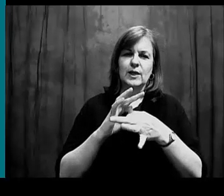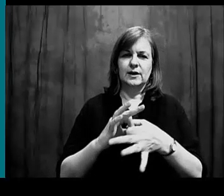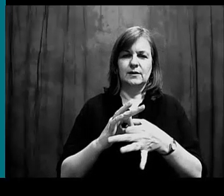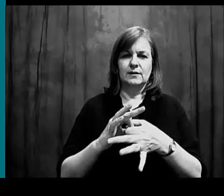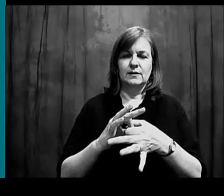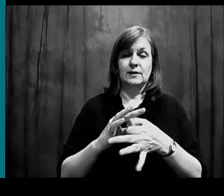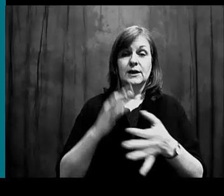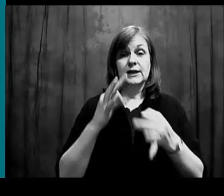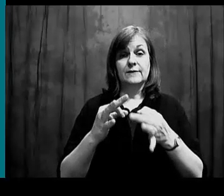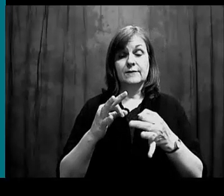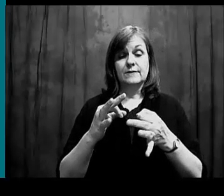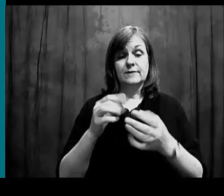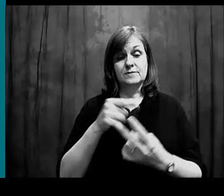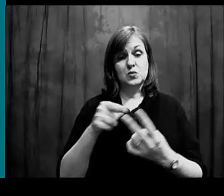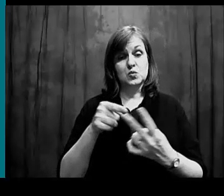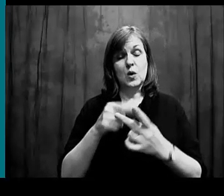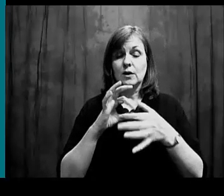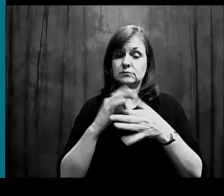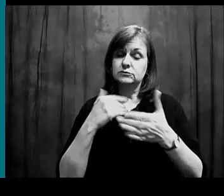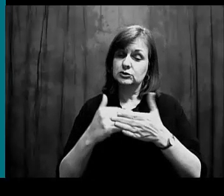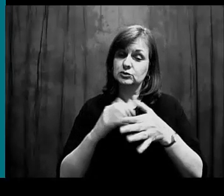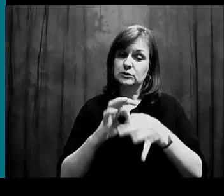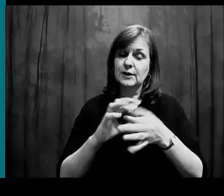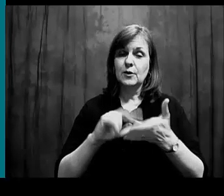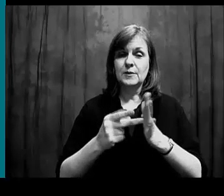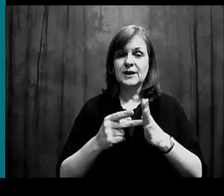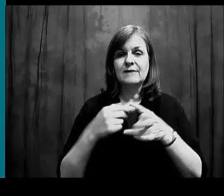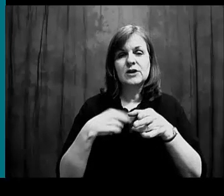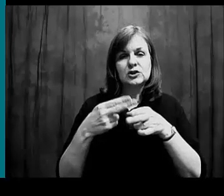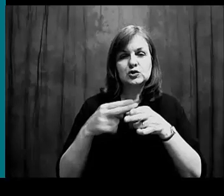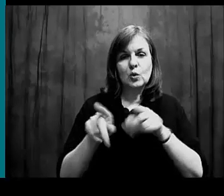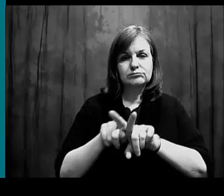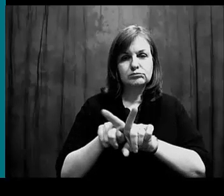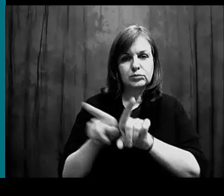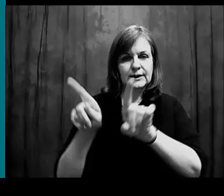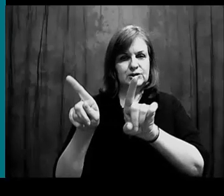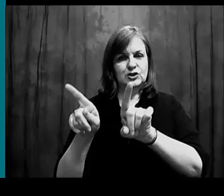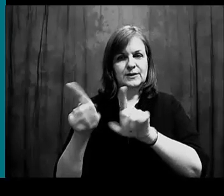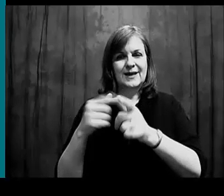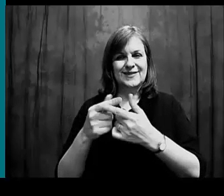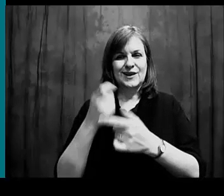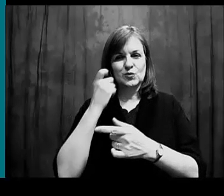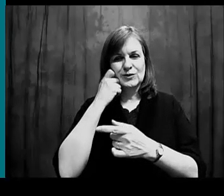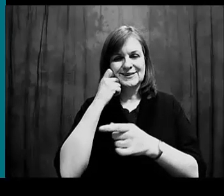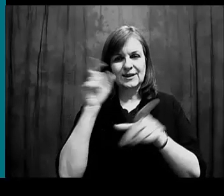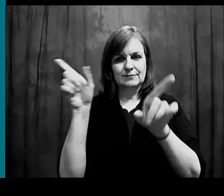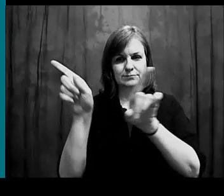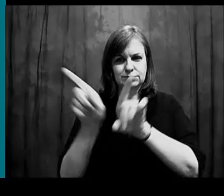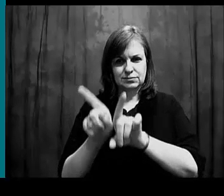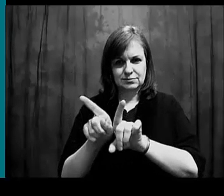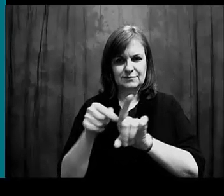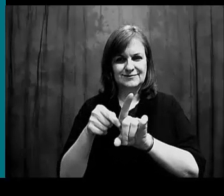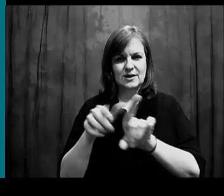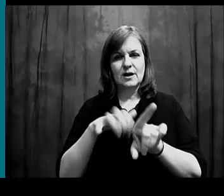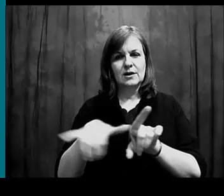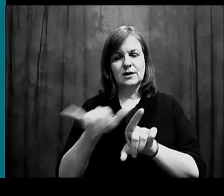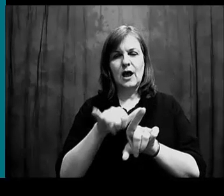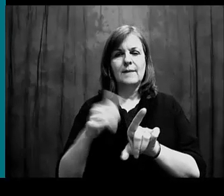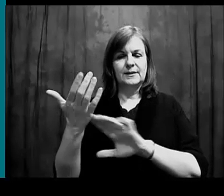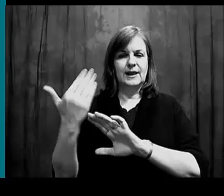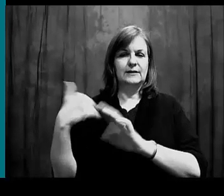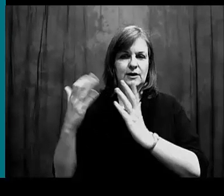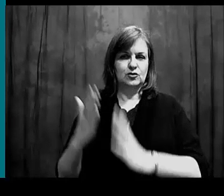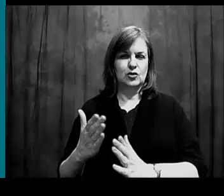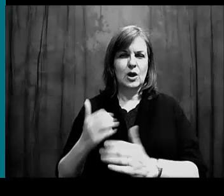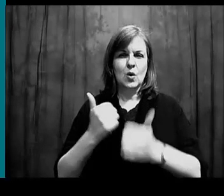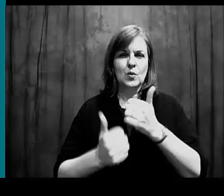so remember to be closely related you have to have fairly short branches on your tree and a fairly recent common ancestor